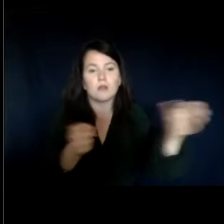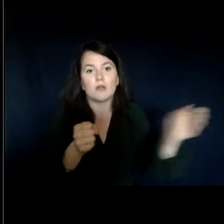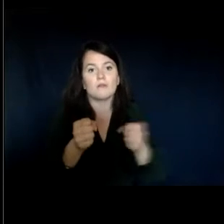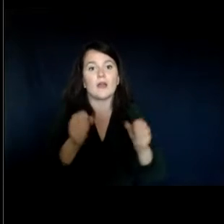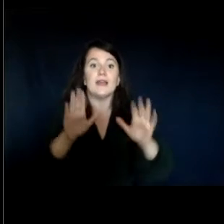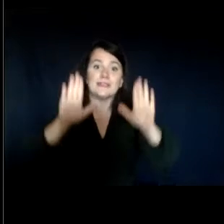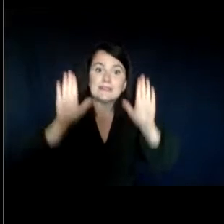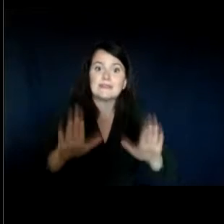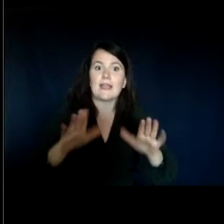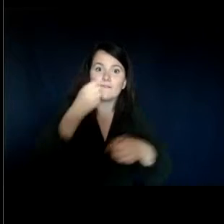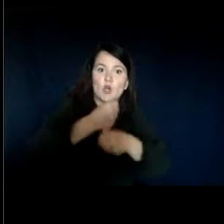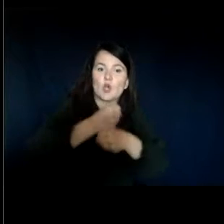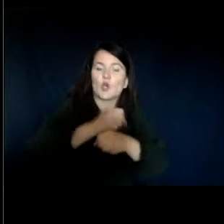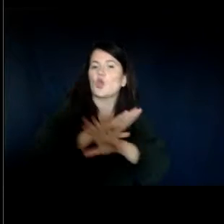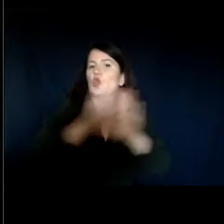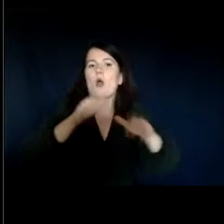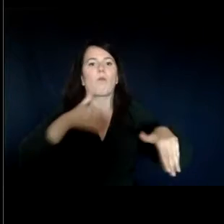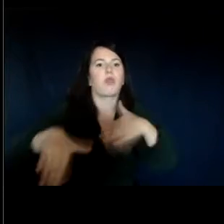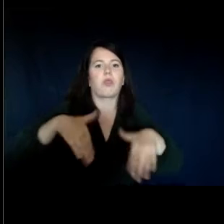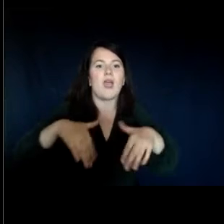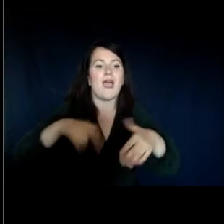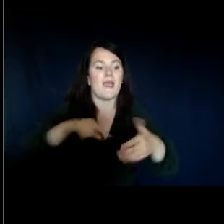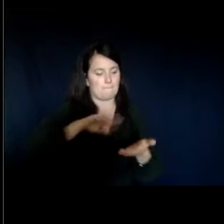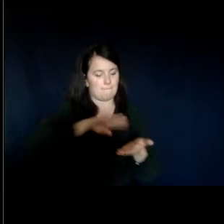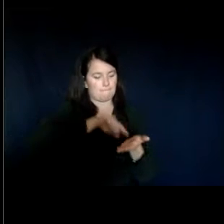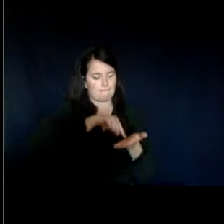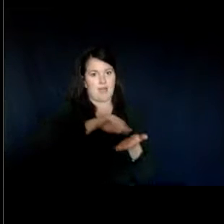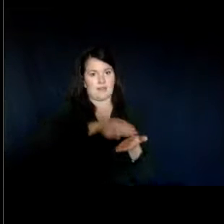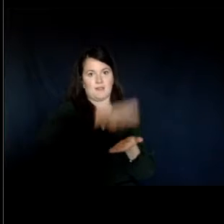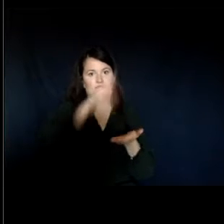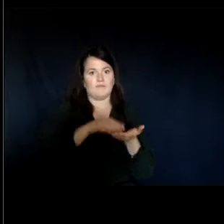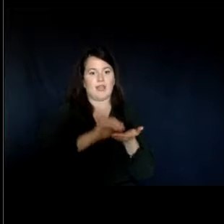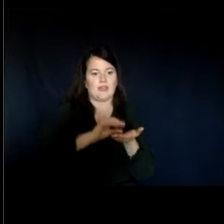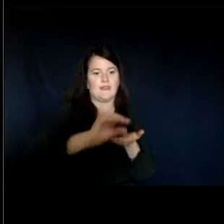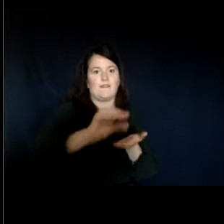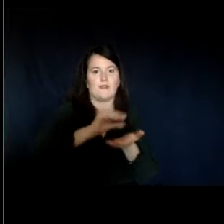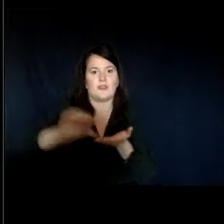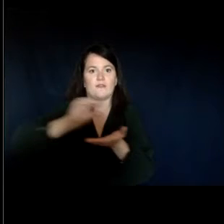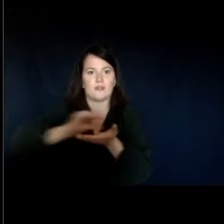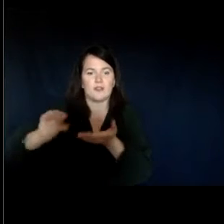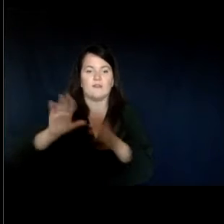So, maintaining employment will be done through subsidize